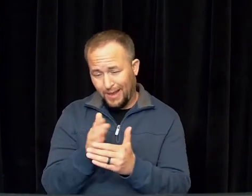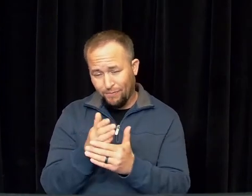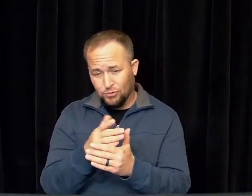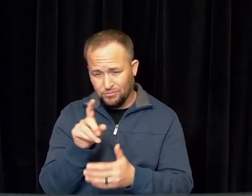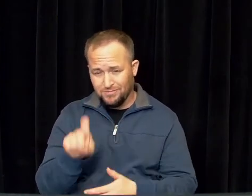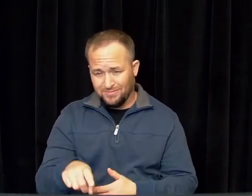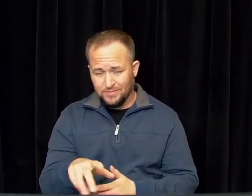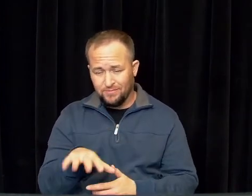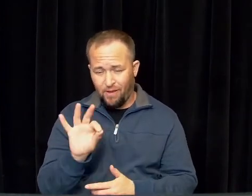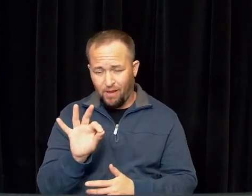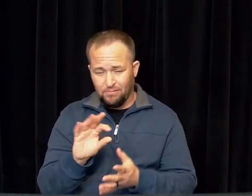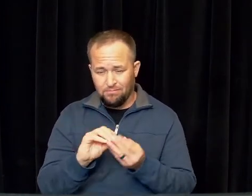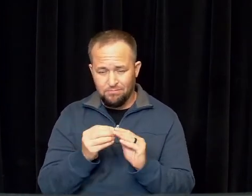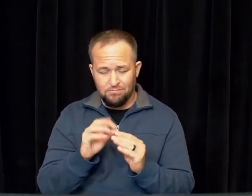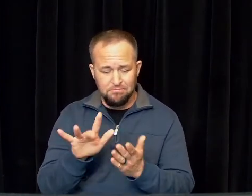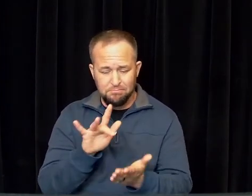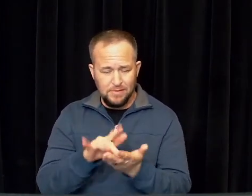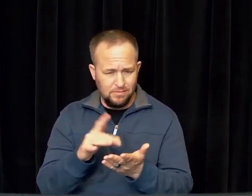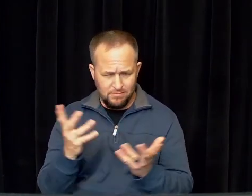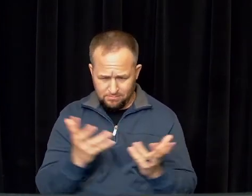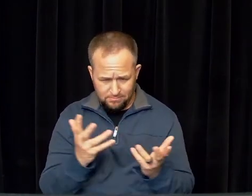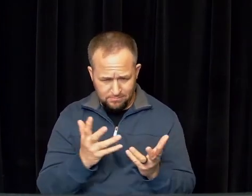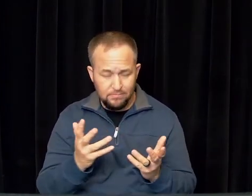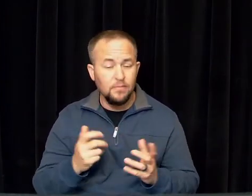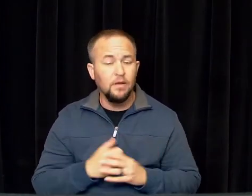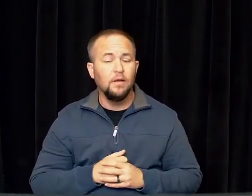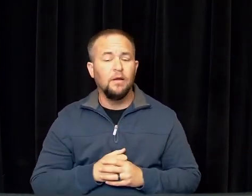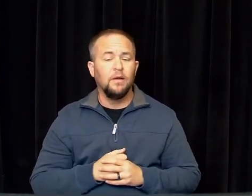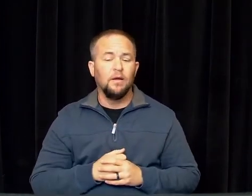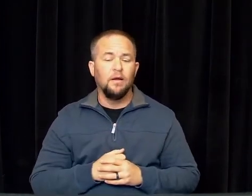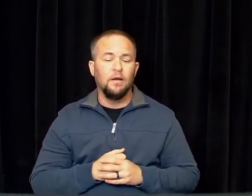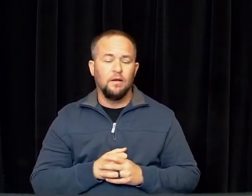figure out the middle of our data. So right here, you actually can already see right in